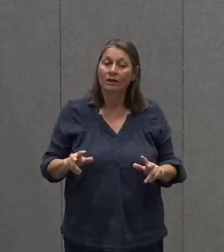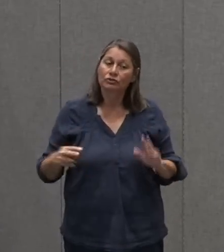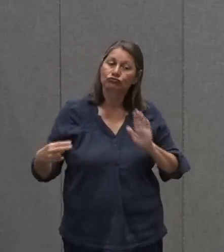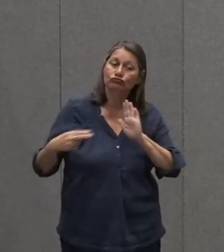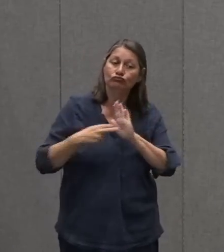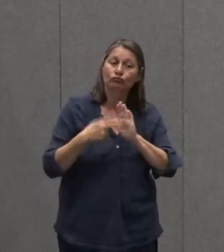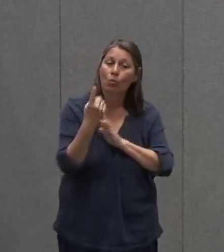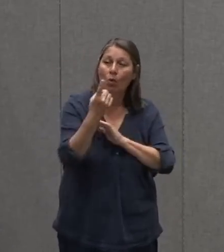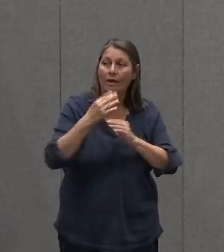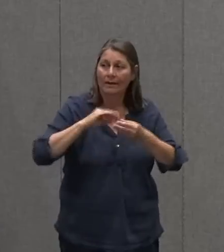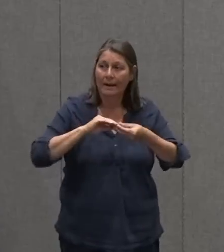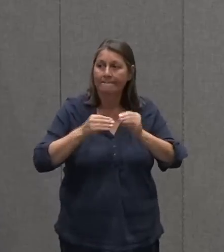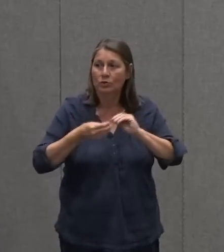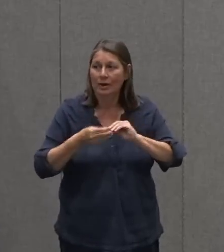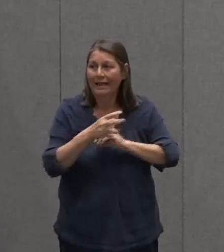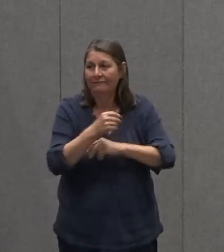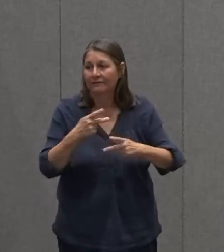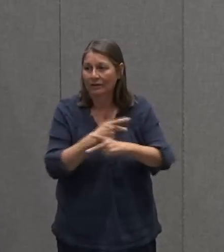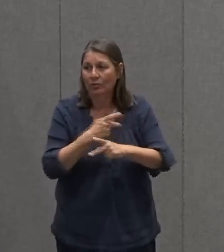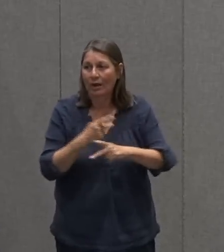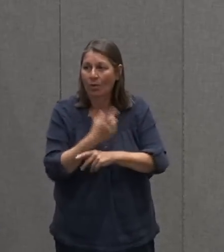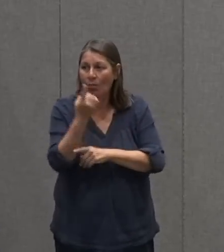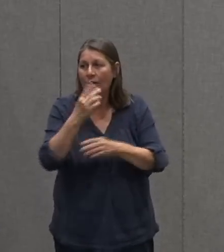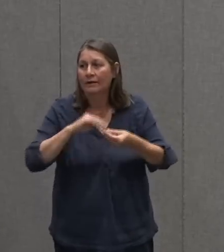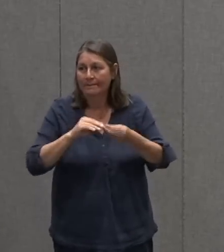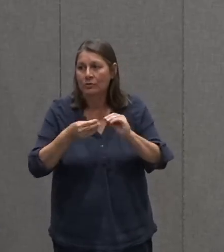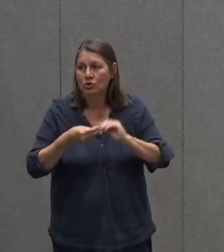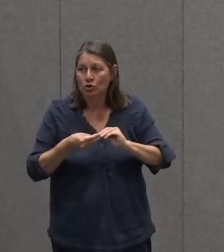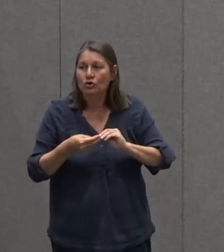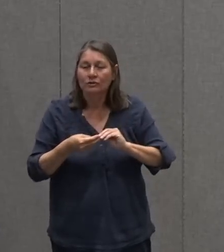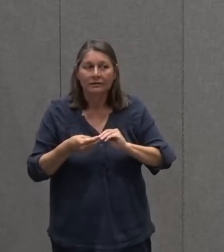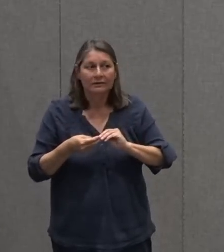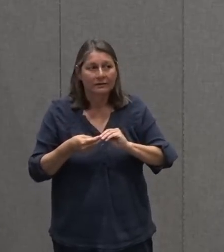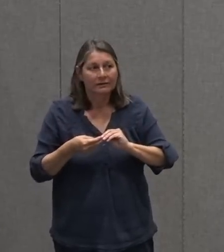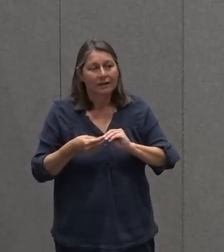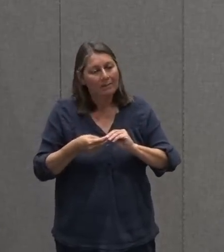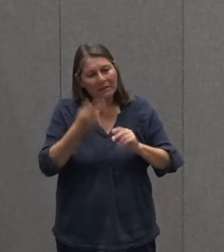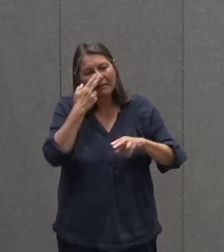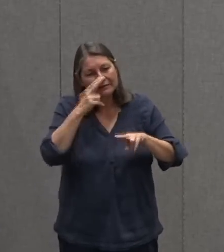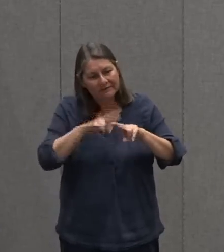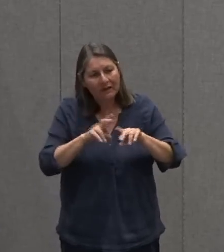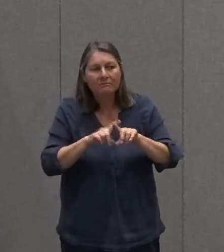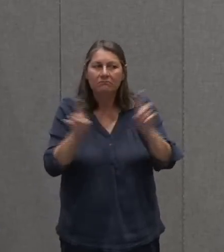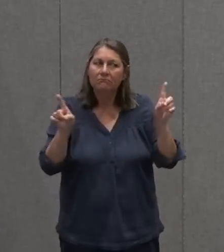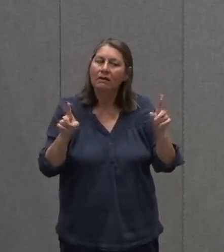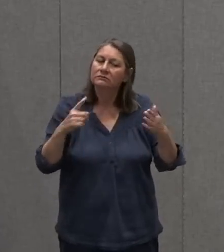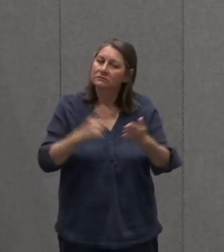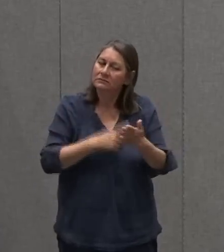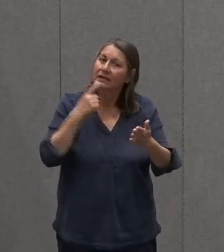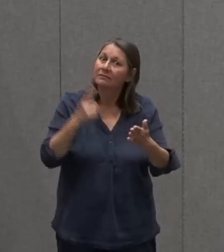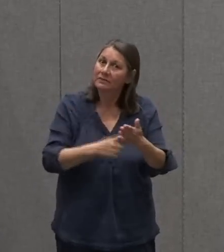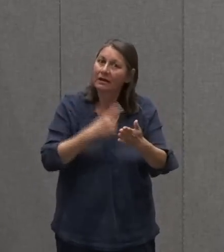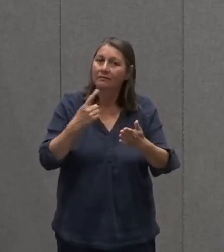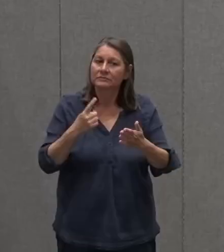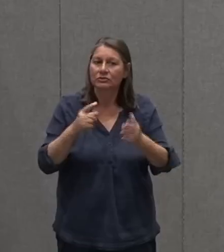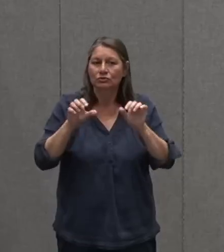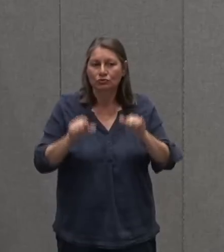and figure out just one number and their factors because that's fun but sometimes there is there's ways to look at that pattern.